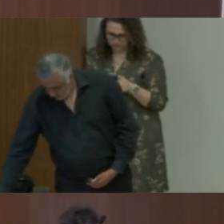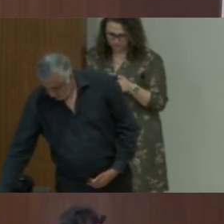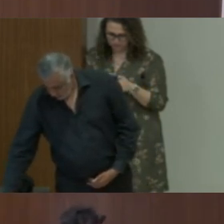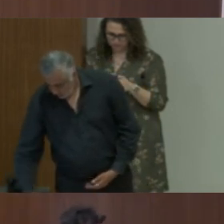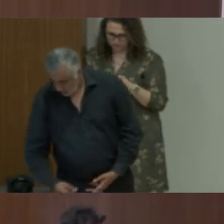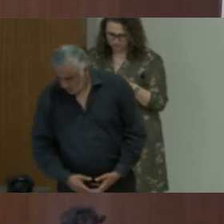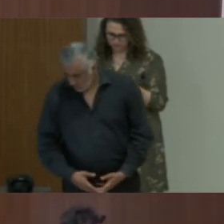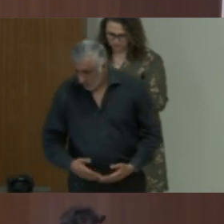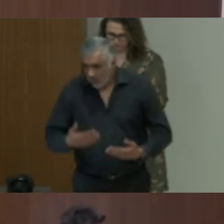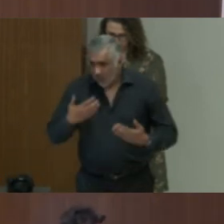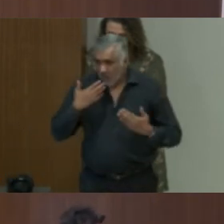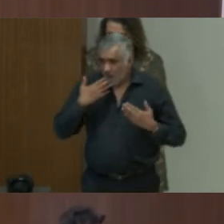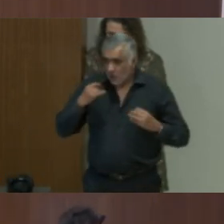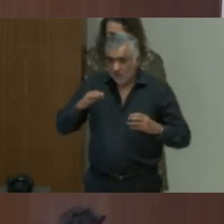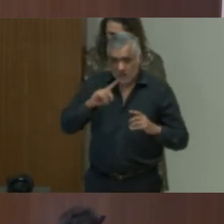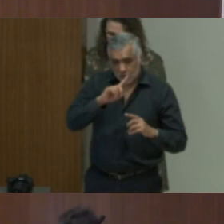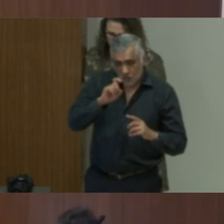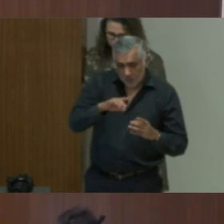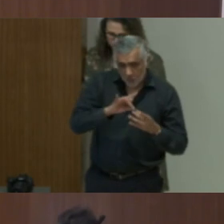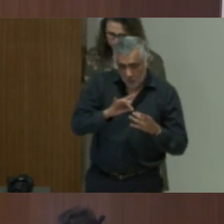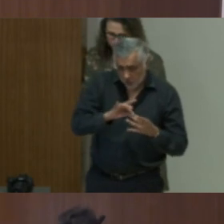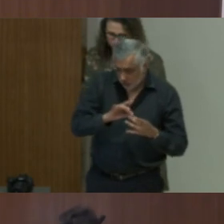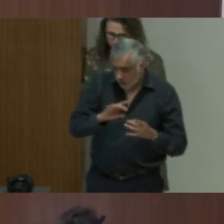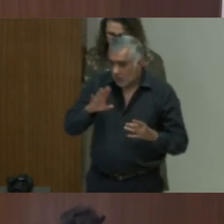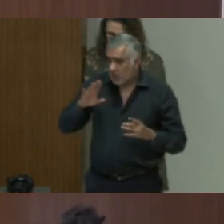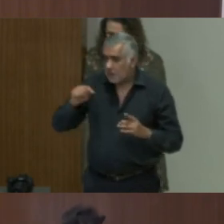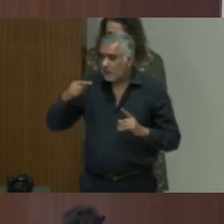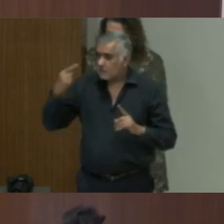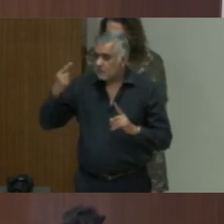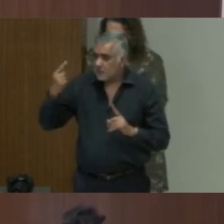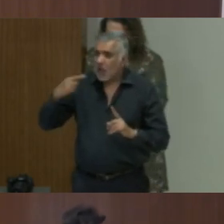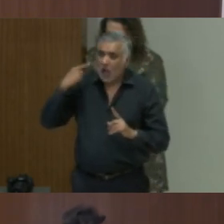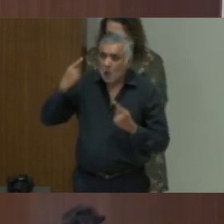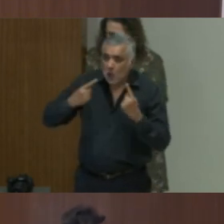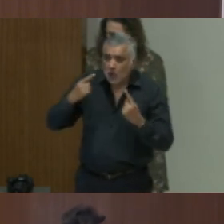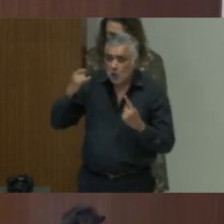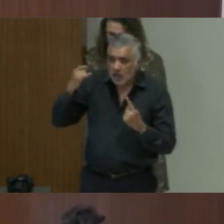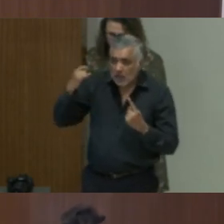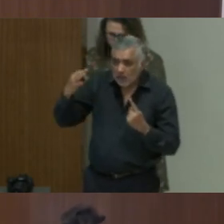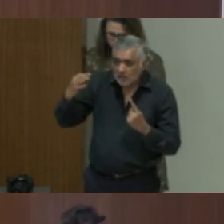I don't know if this is a comment or a question, but in some respects, I wonder if in the church